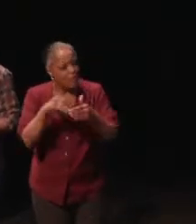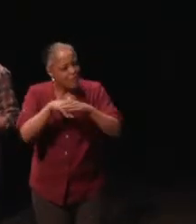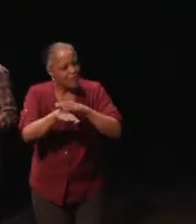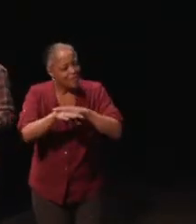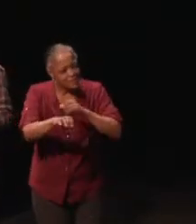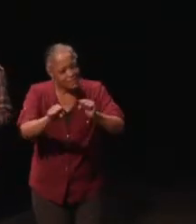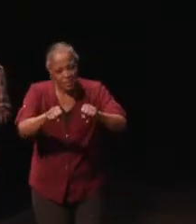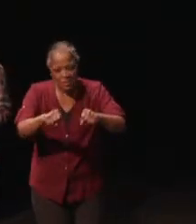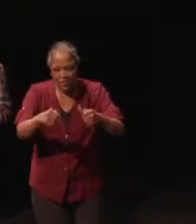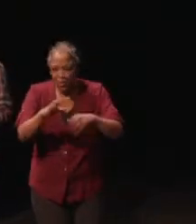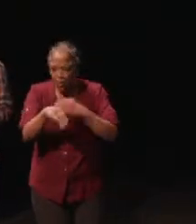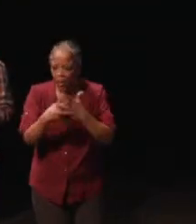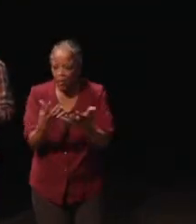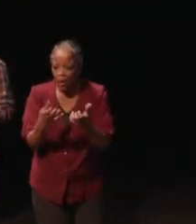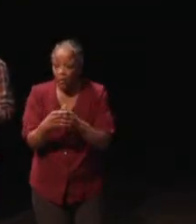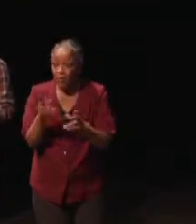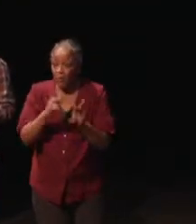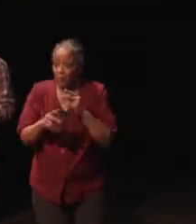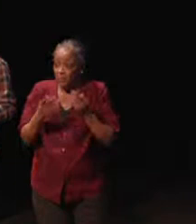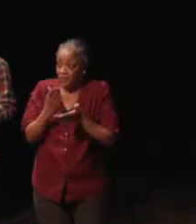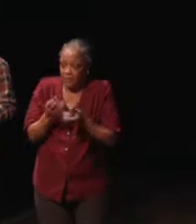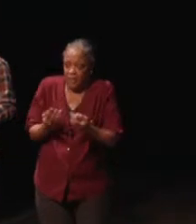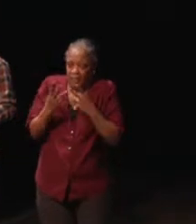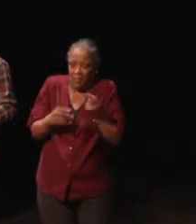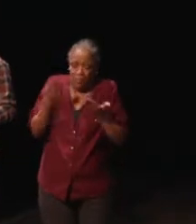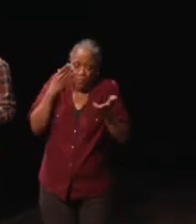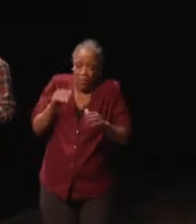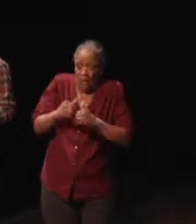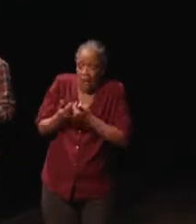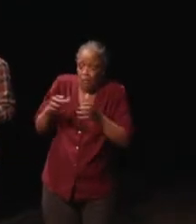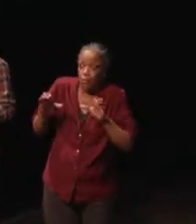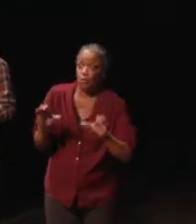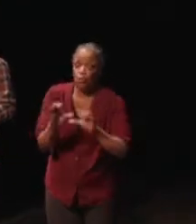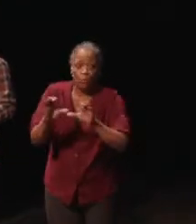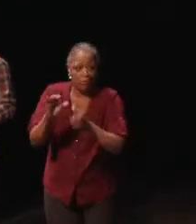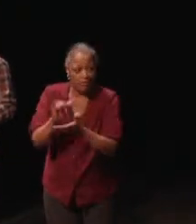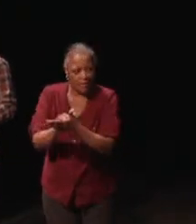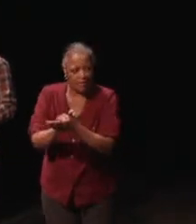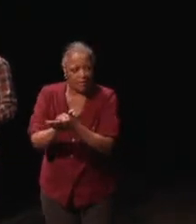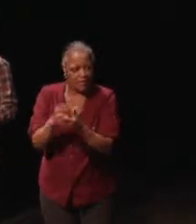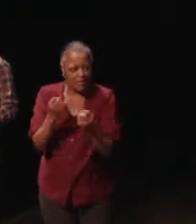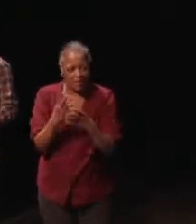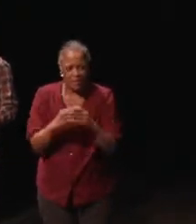But, not everyone knows how to go about it, and a lot of people are looking for guidance,